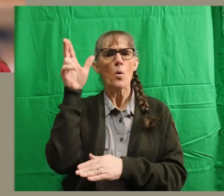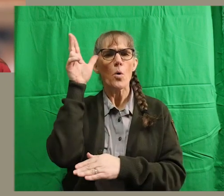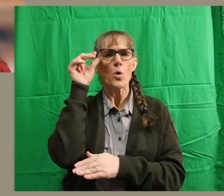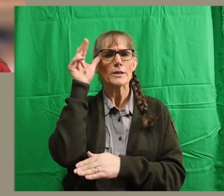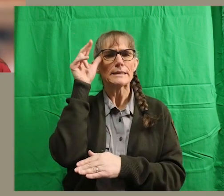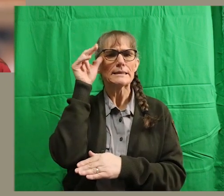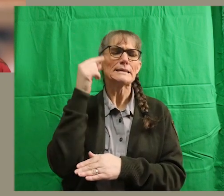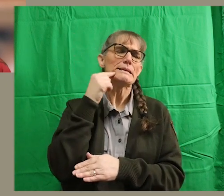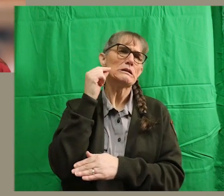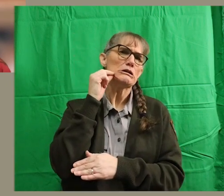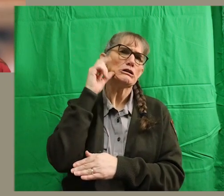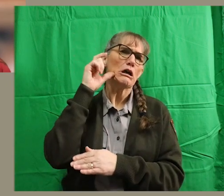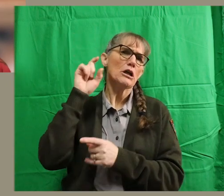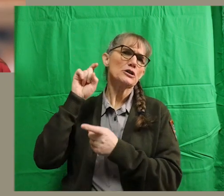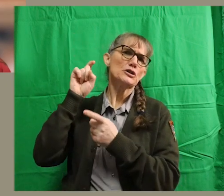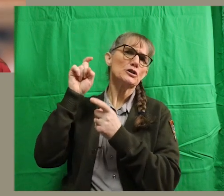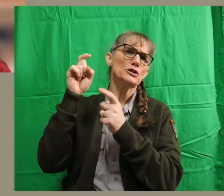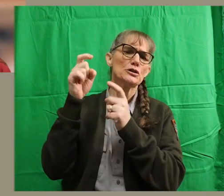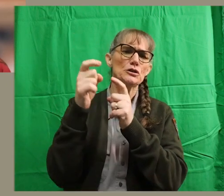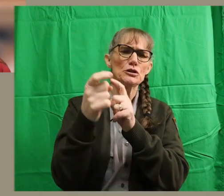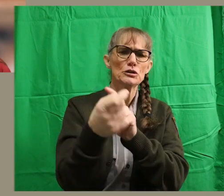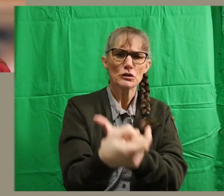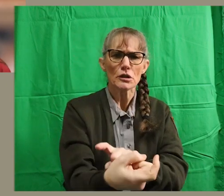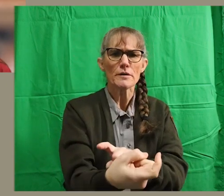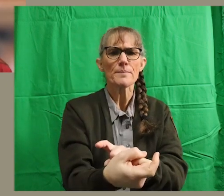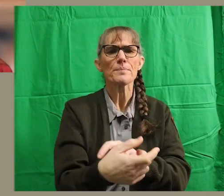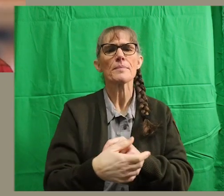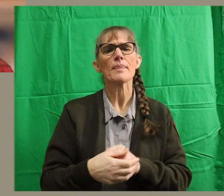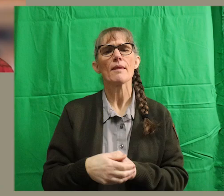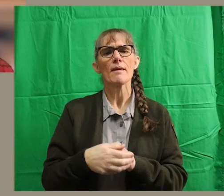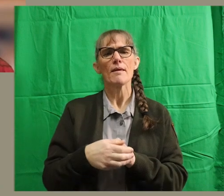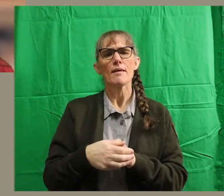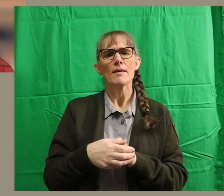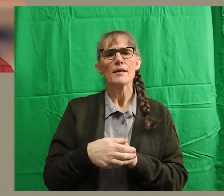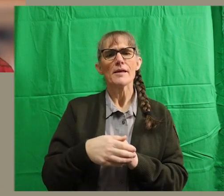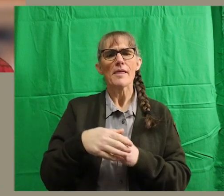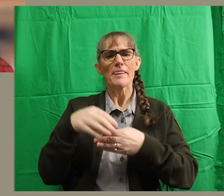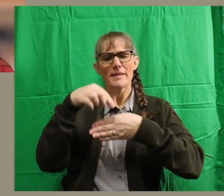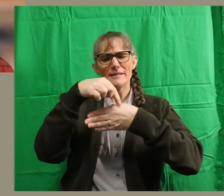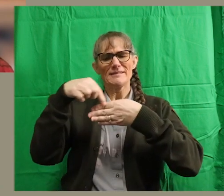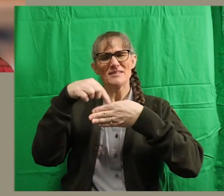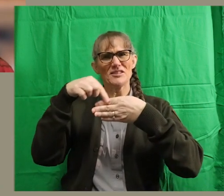the change into hypsodonty that horses went through. And up at this top